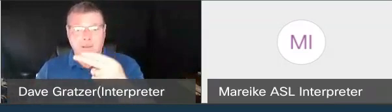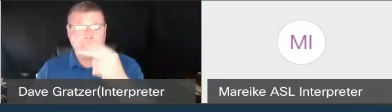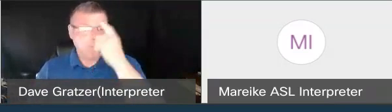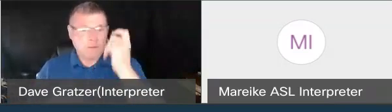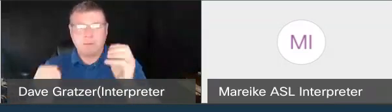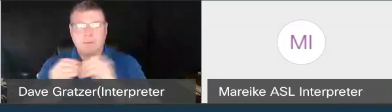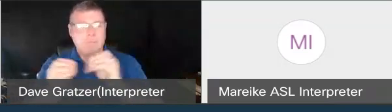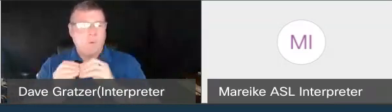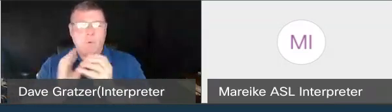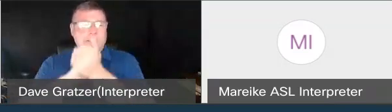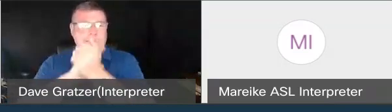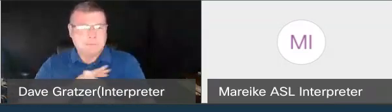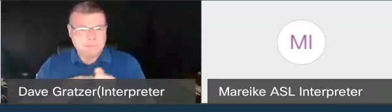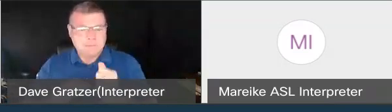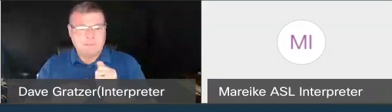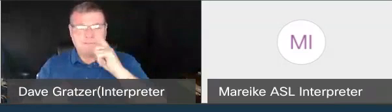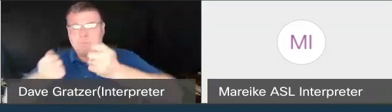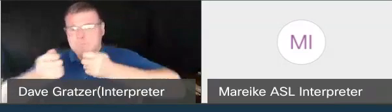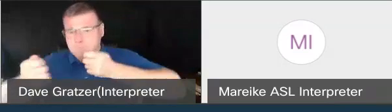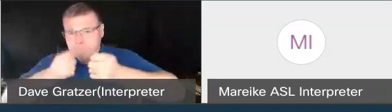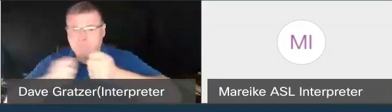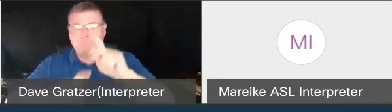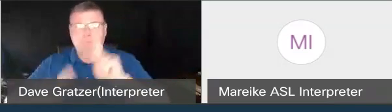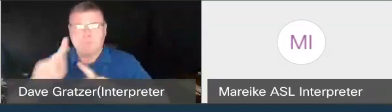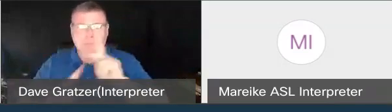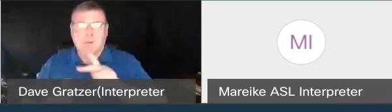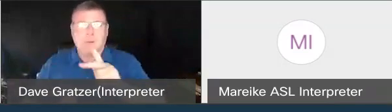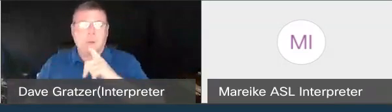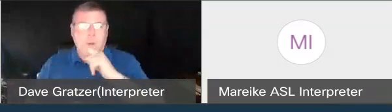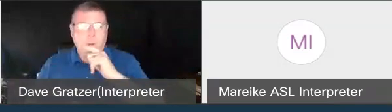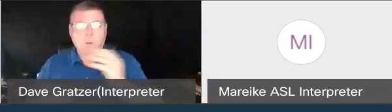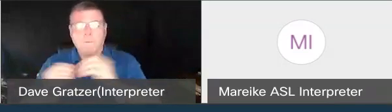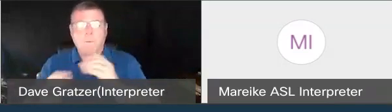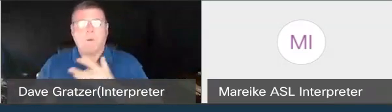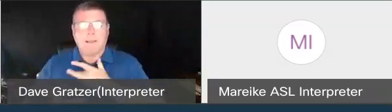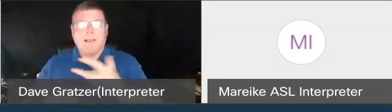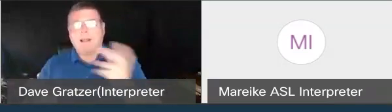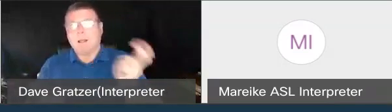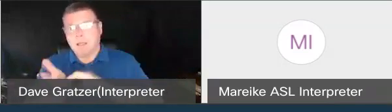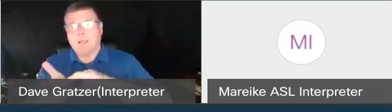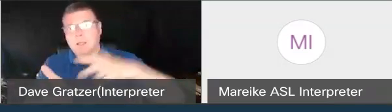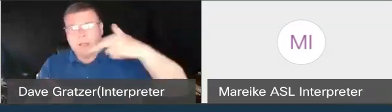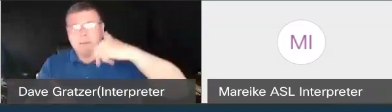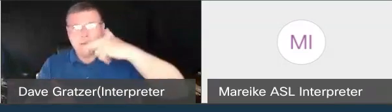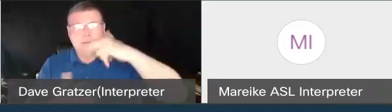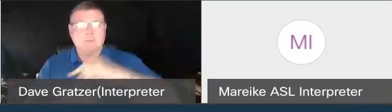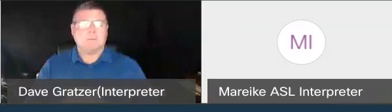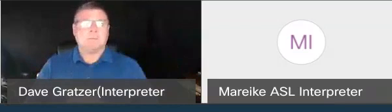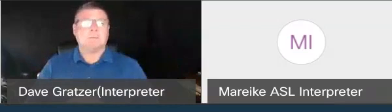in terms of the, uh, management of people who are--uh, who are more likely to be up and about. So let's just look